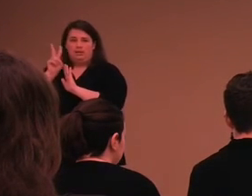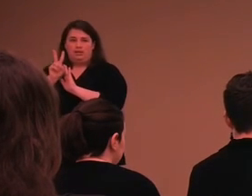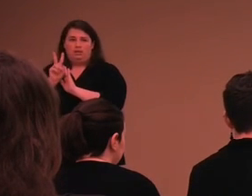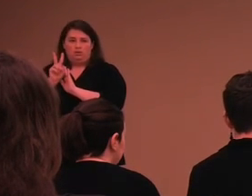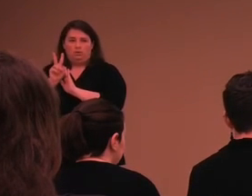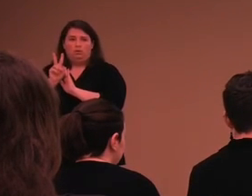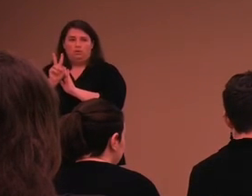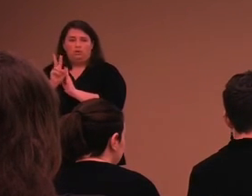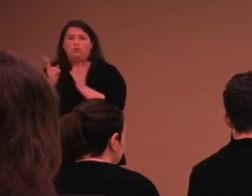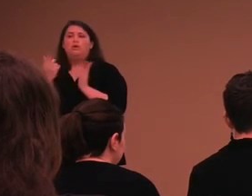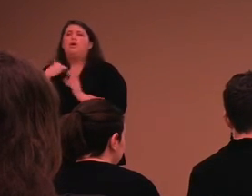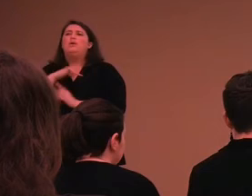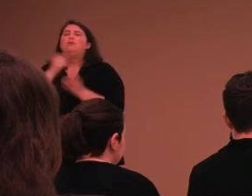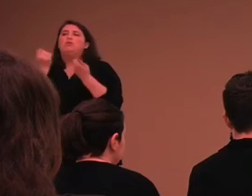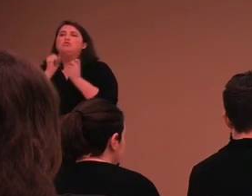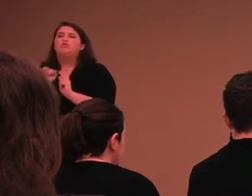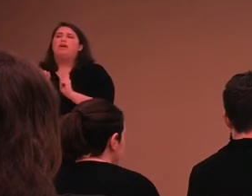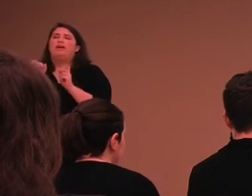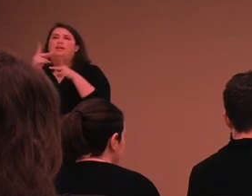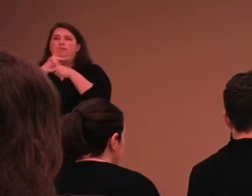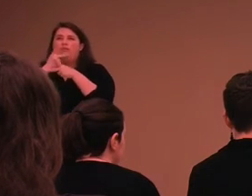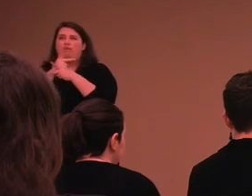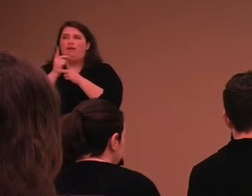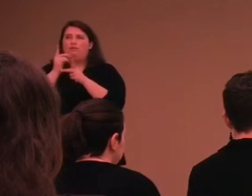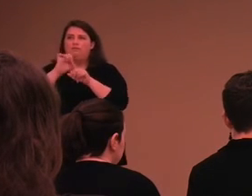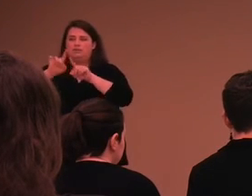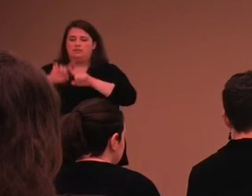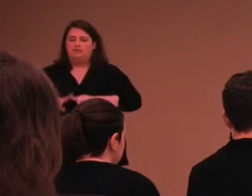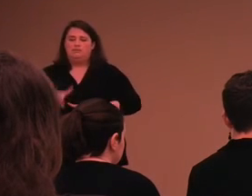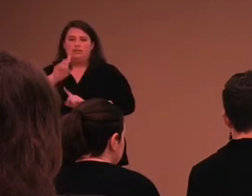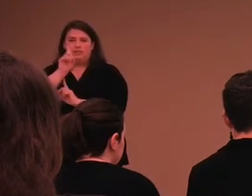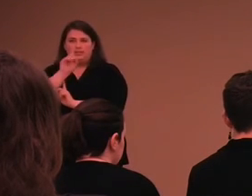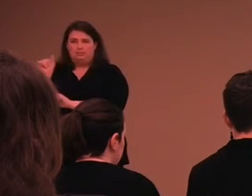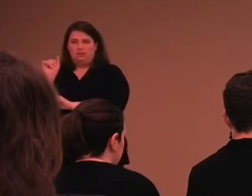We were trying to think of all all of the different disabilities that appear within the deaf community and